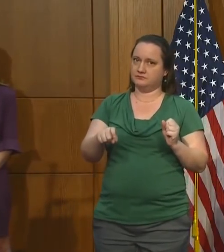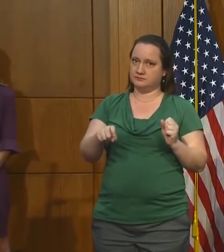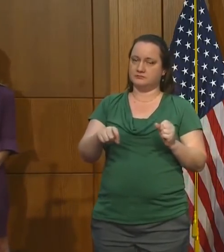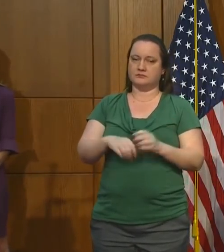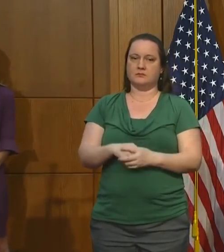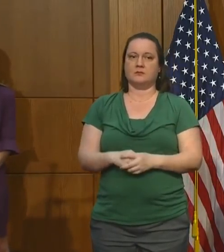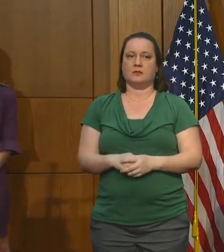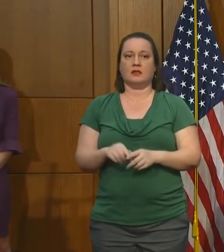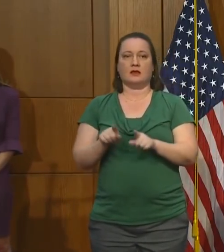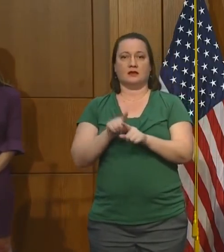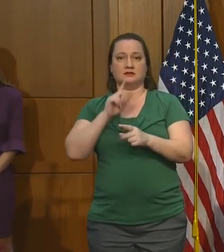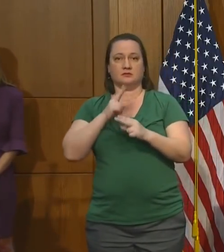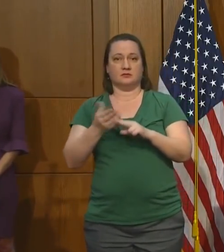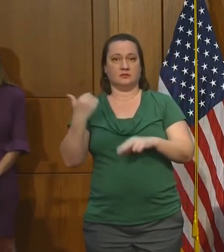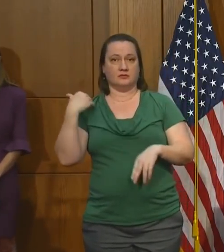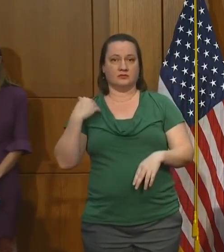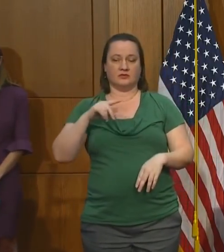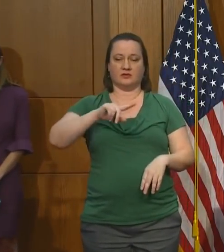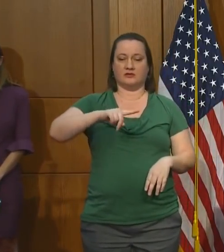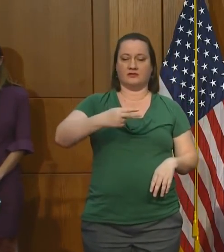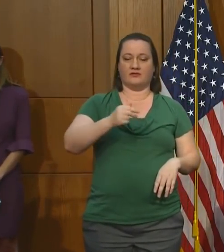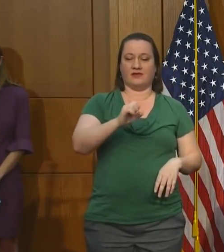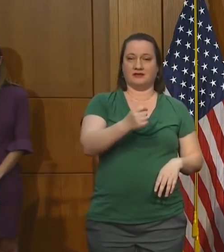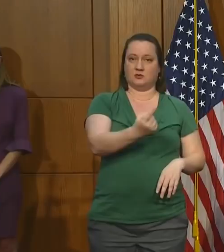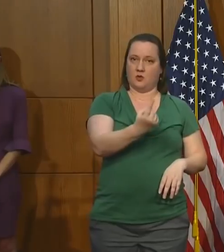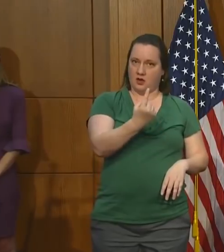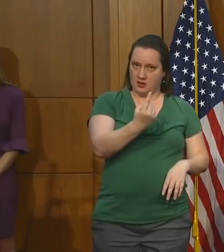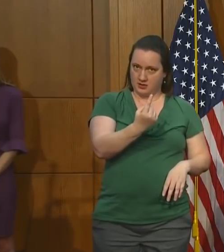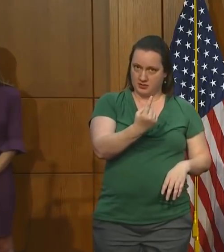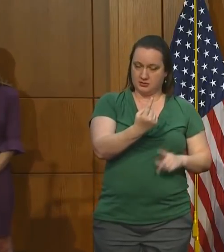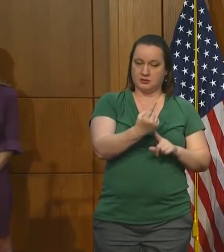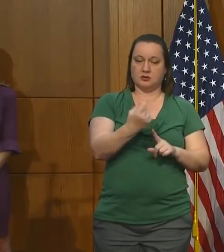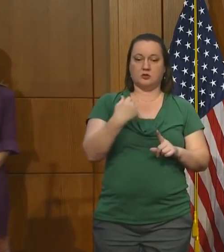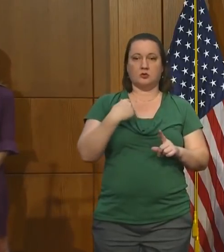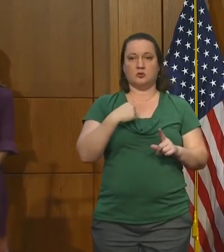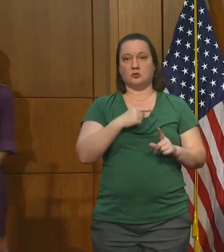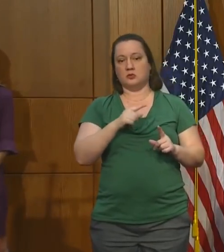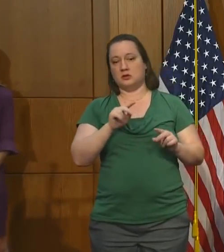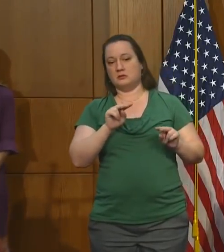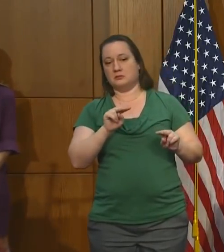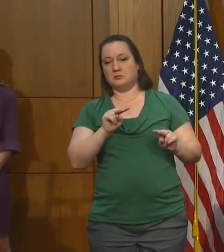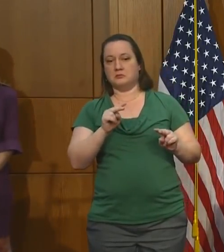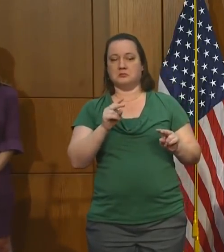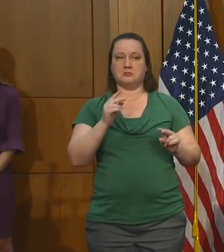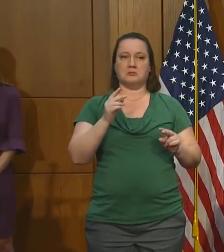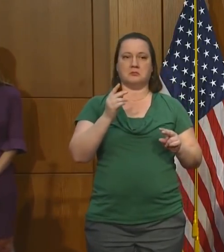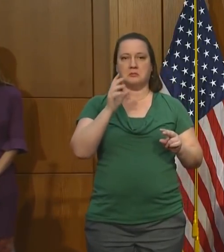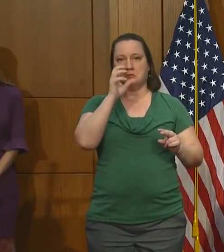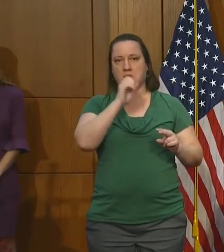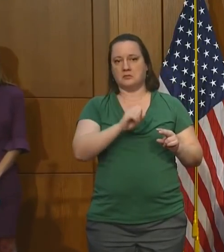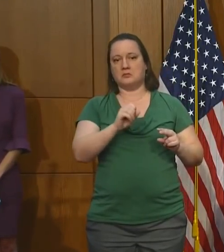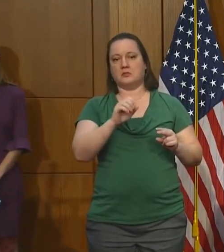SAFE AS POSSIBLE AND ALSO KEEP THE EMPLOYEES OF THOSE STRAPS SAFE AS WELL SO- AS I SAID